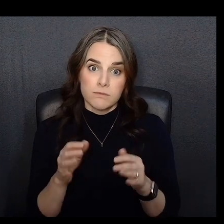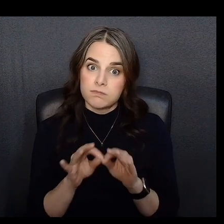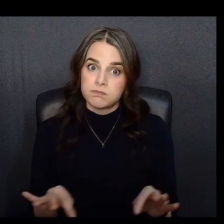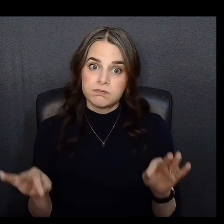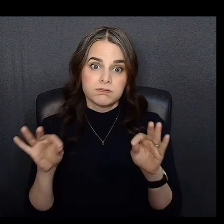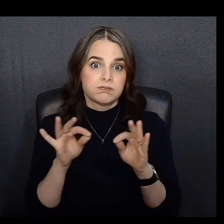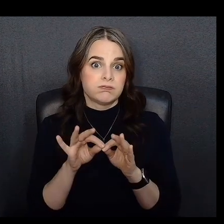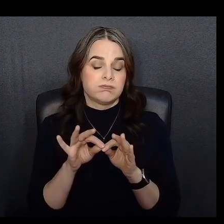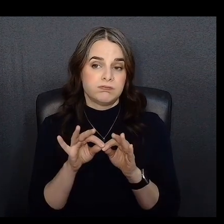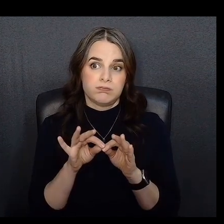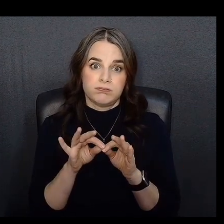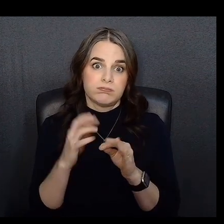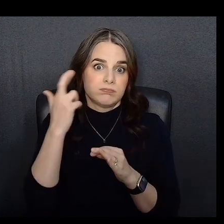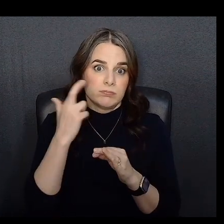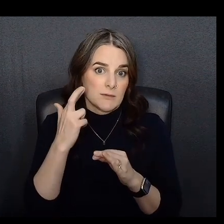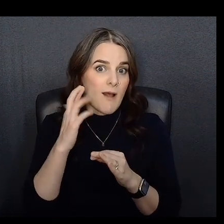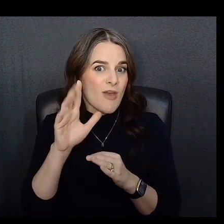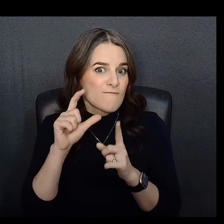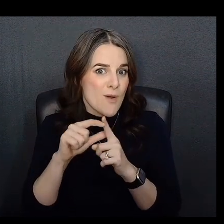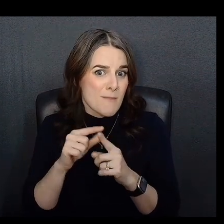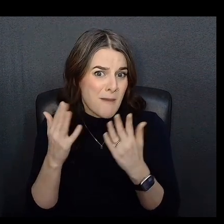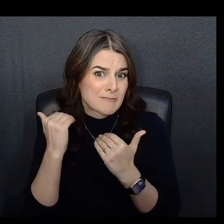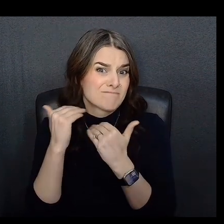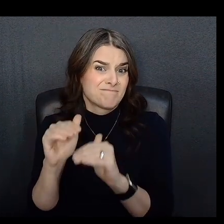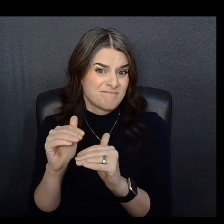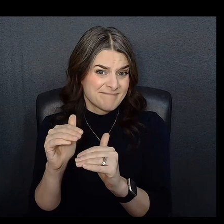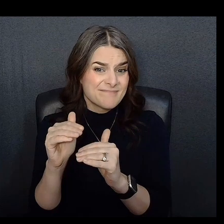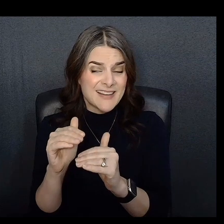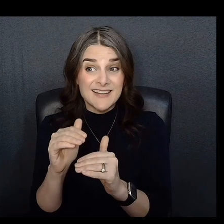limits somebody's vocabulary, and it doesn't always have to be intentional.